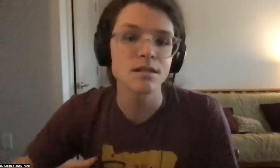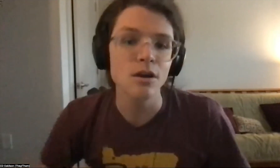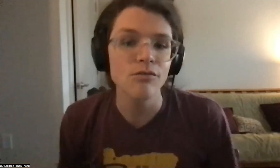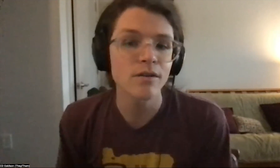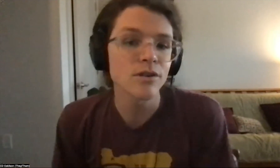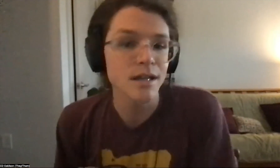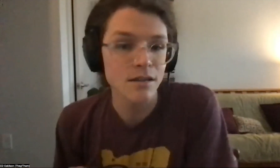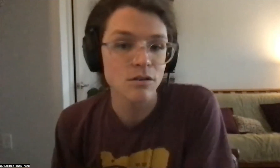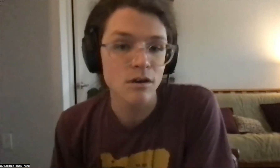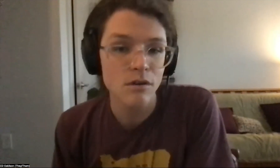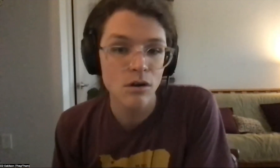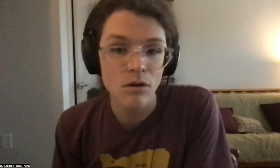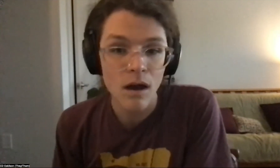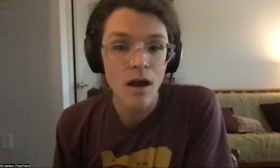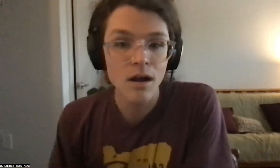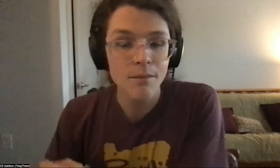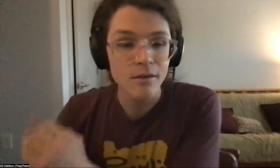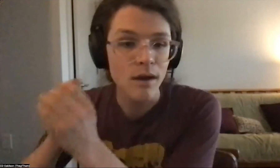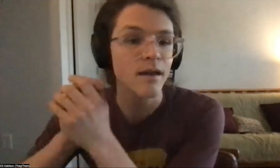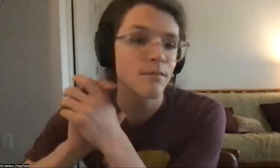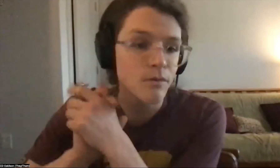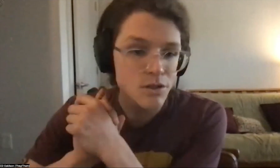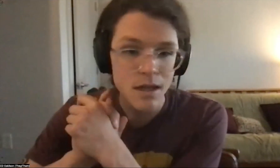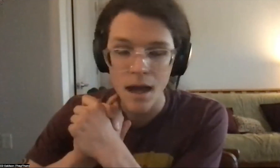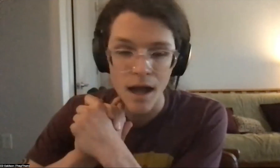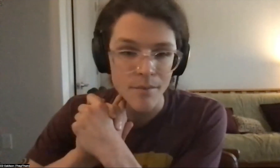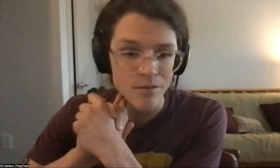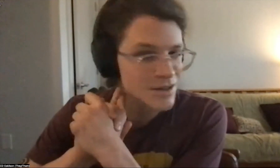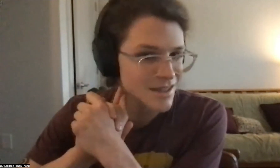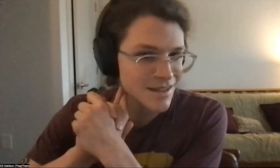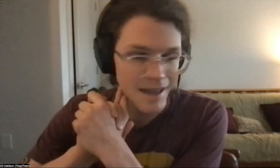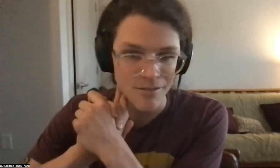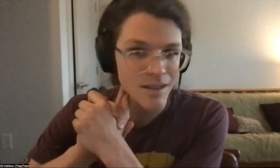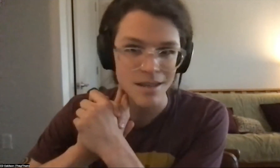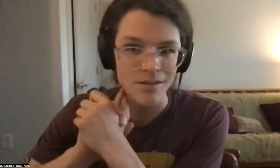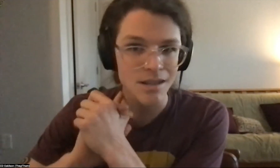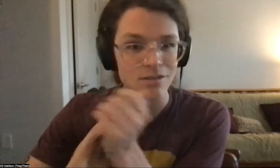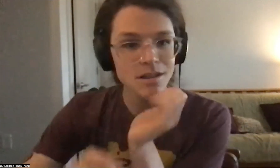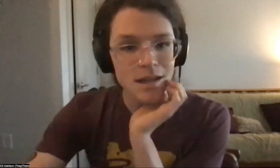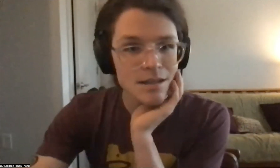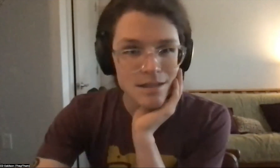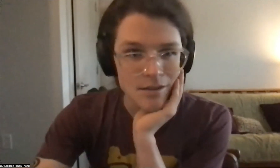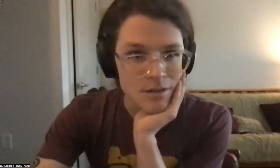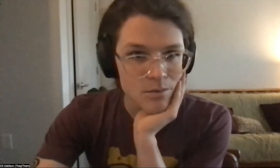He's the co-founder and editor of Copihue Poetry, and we're excited to have David here